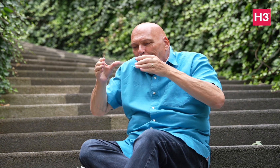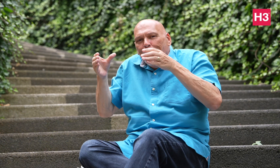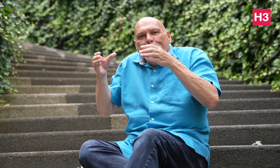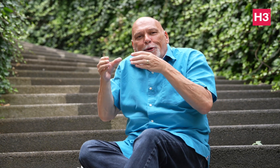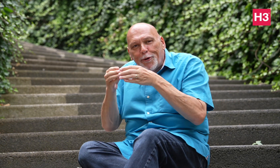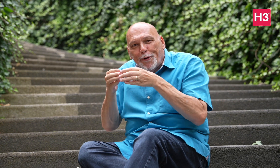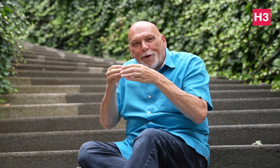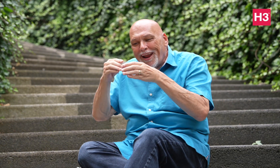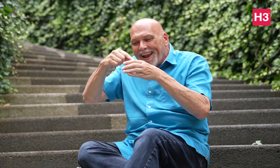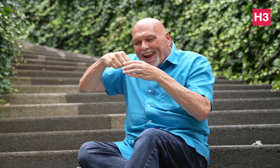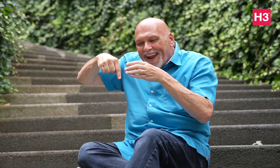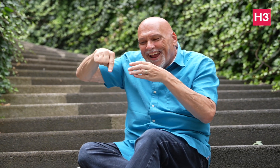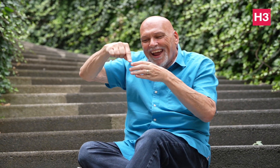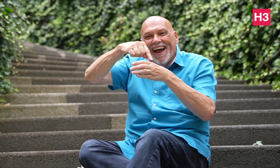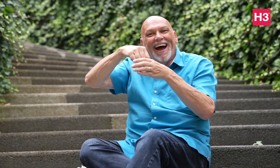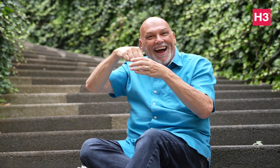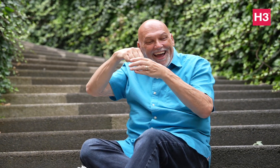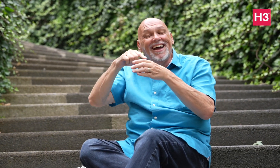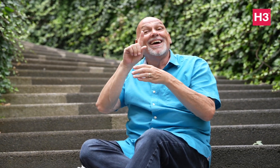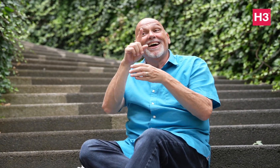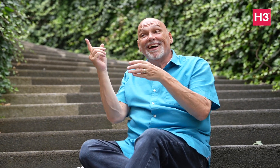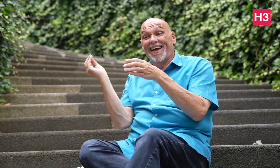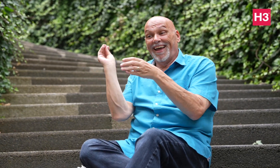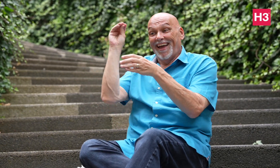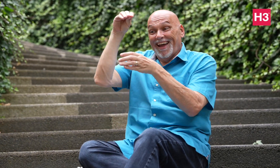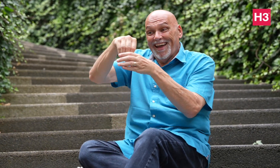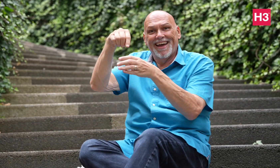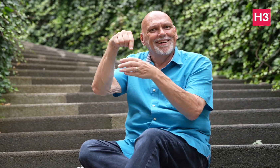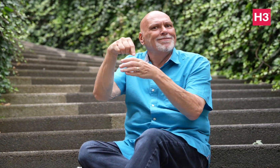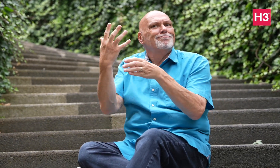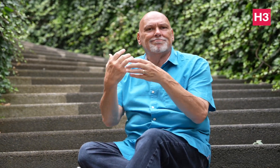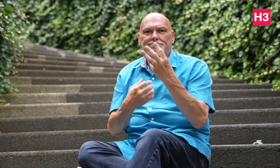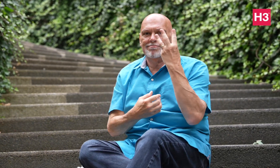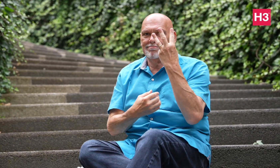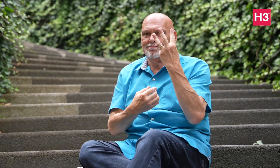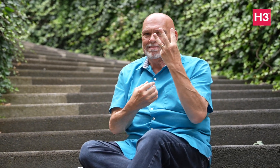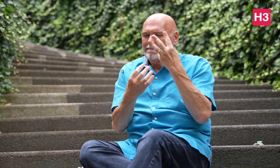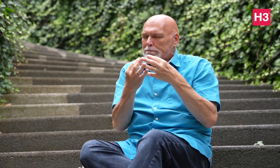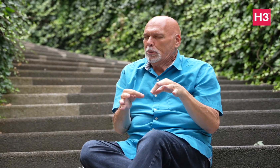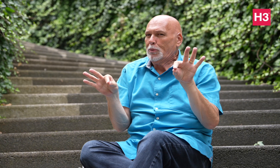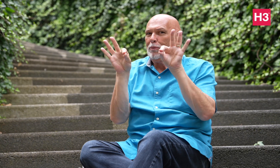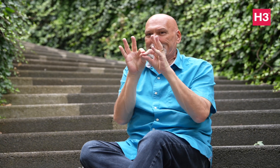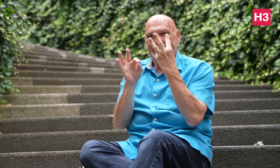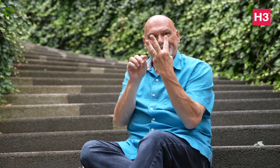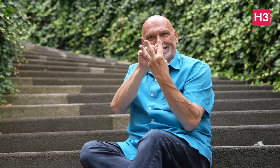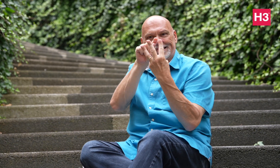and the filling is made from three main ingredients: